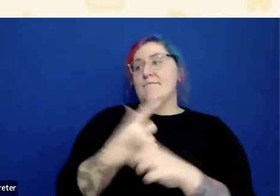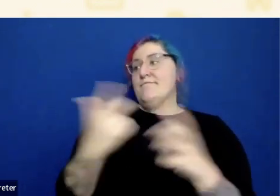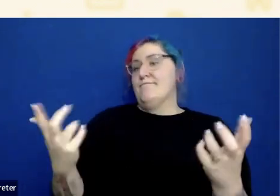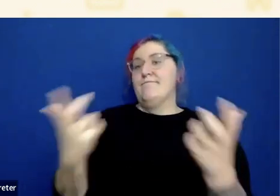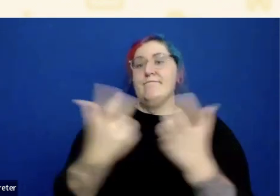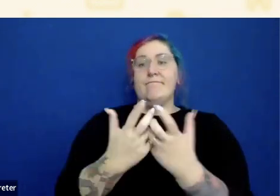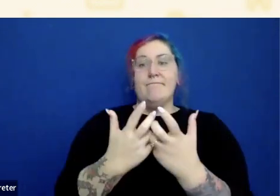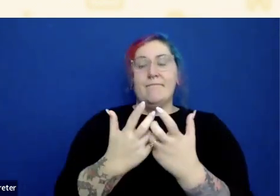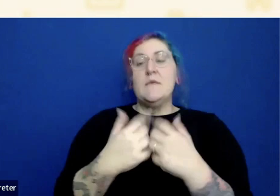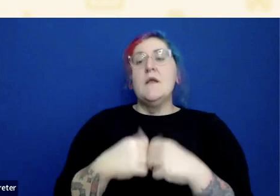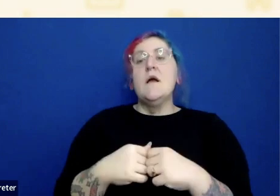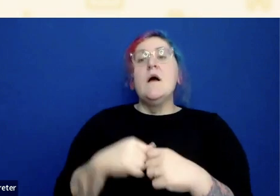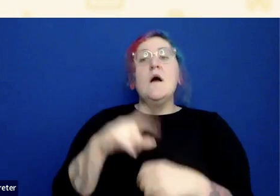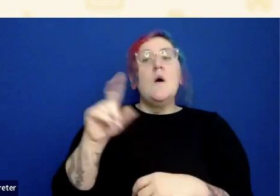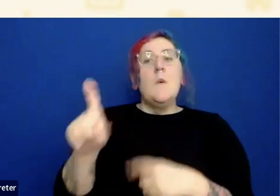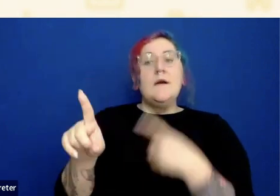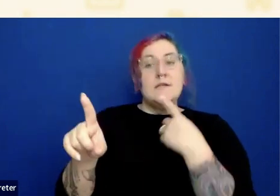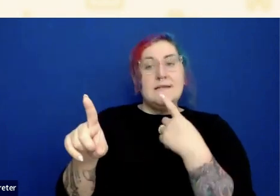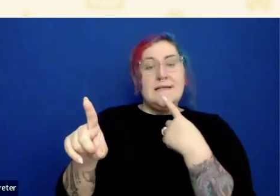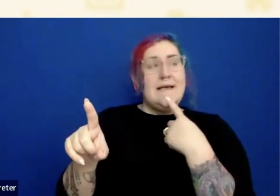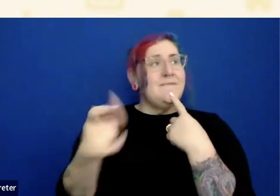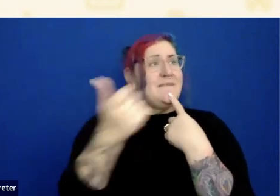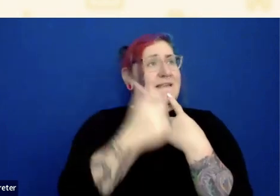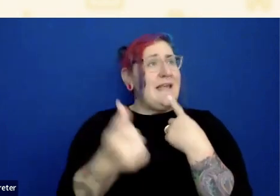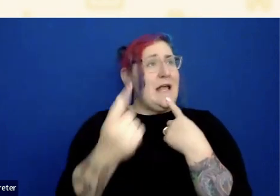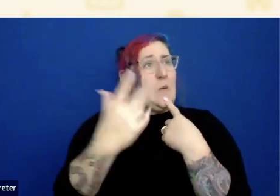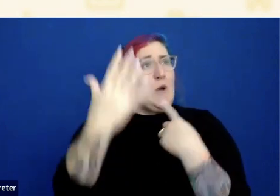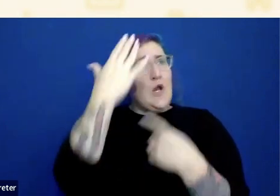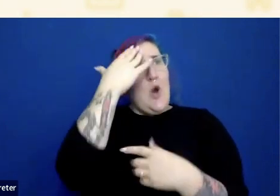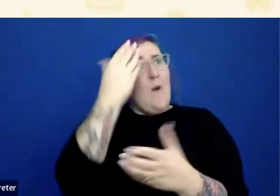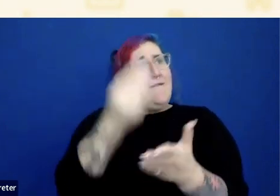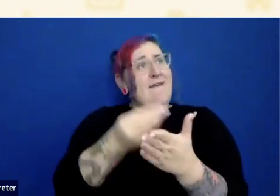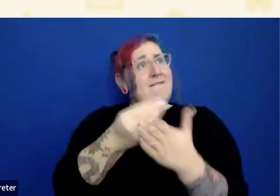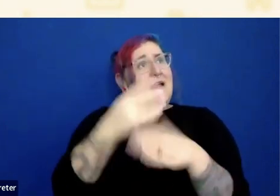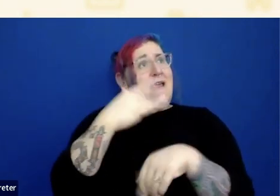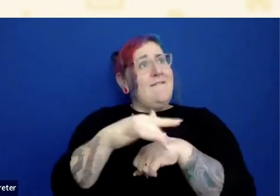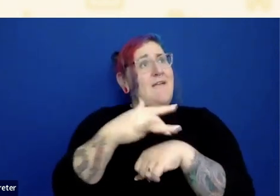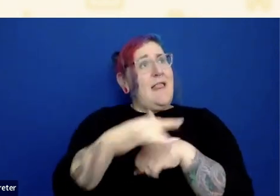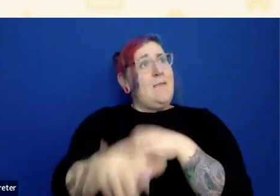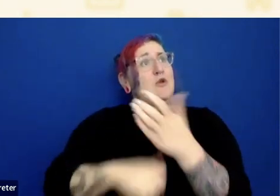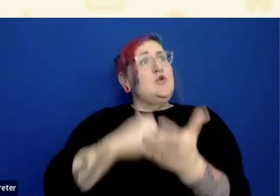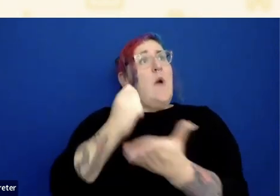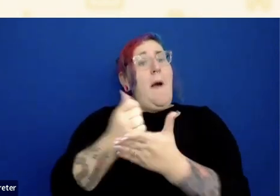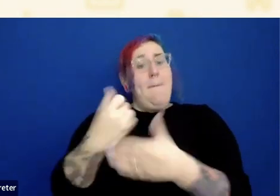Does anybody know of any funding available to help make their website accessible? I guess that would be